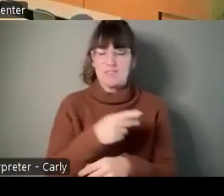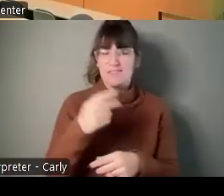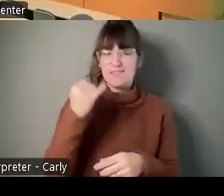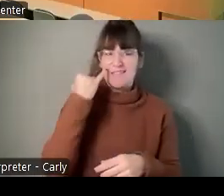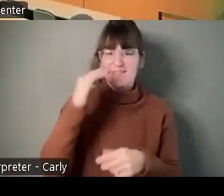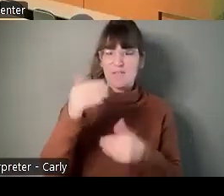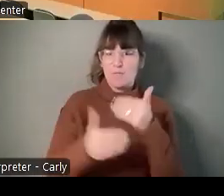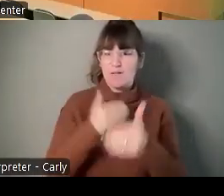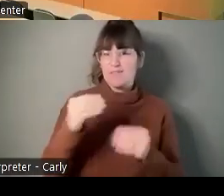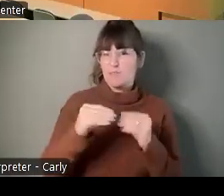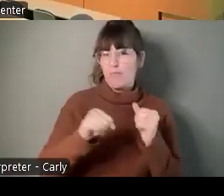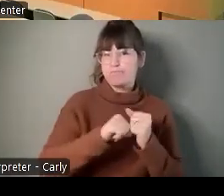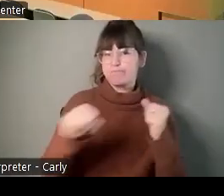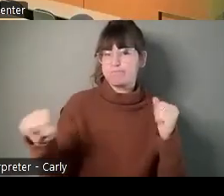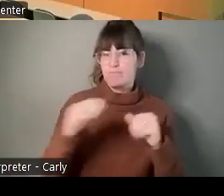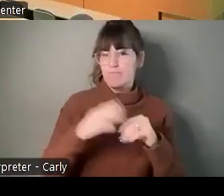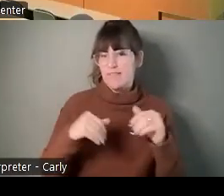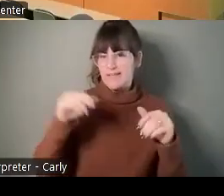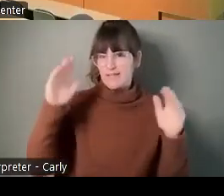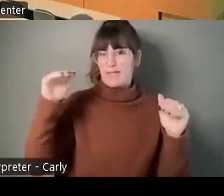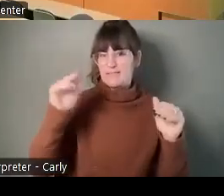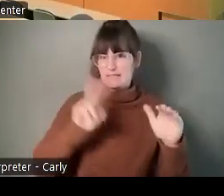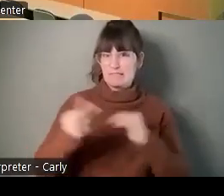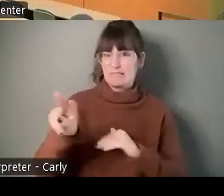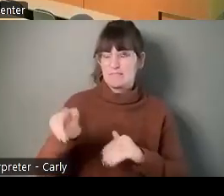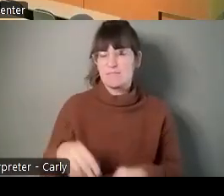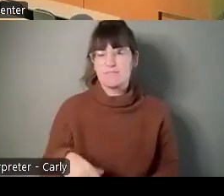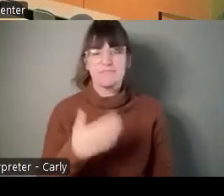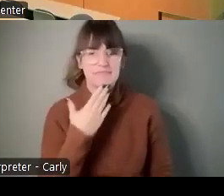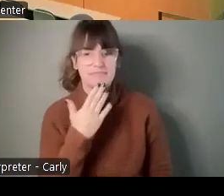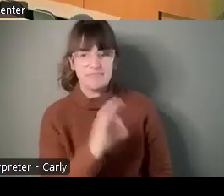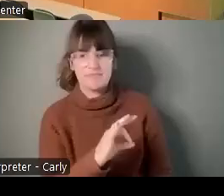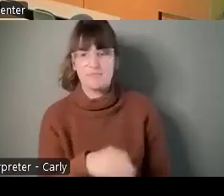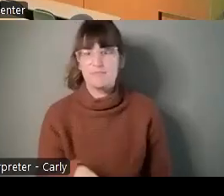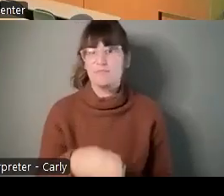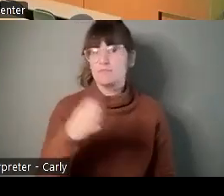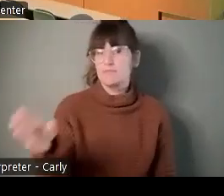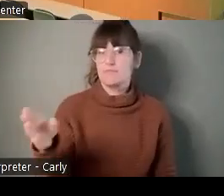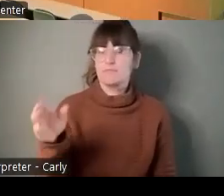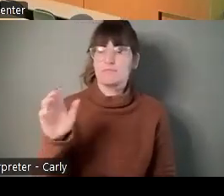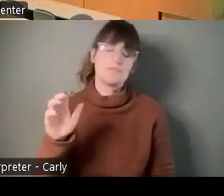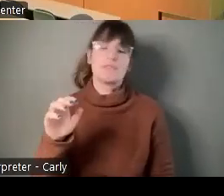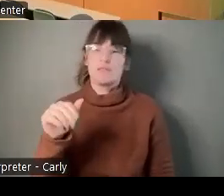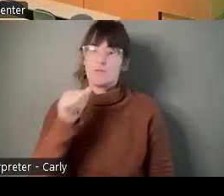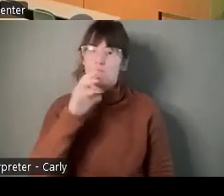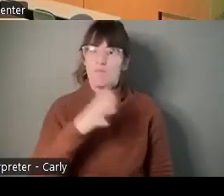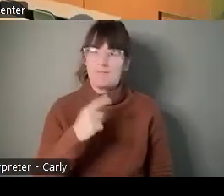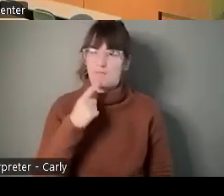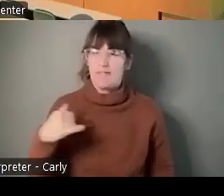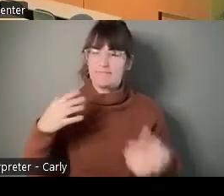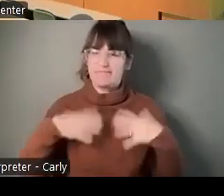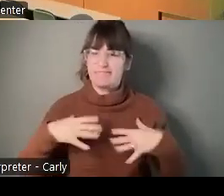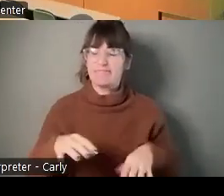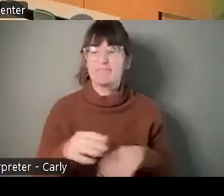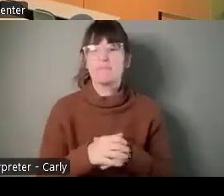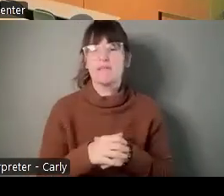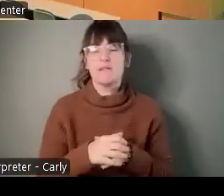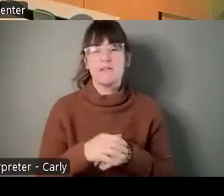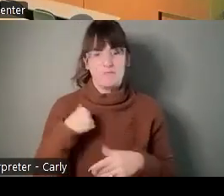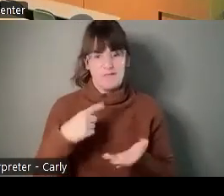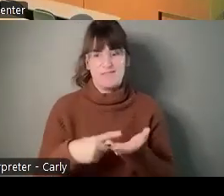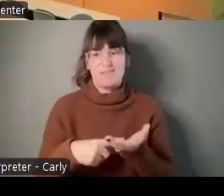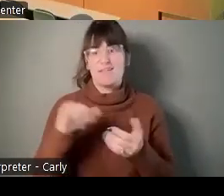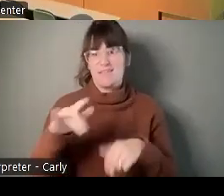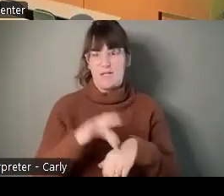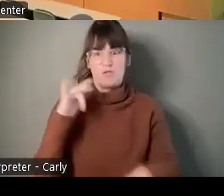anticipated. Thank you Dr. Gans. Yeah so um we uh talk about it very very early with patients. Um,